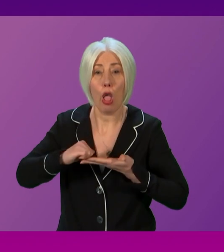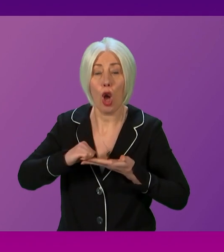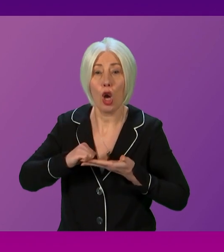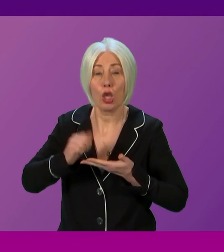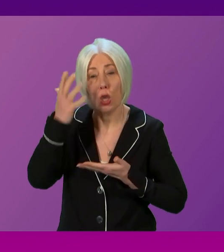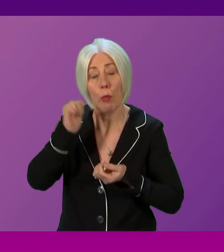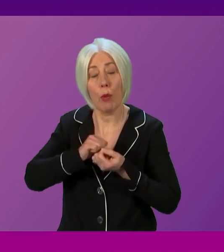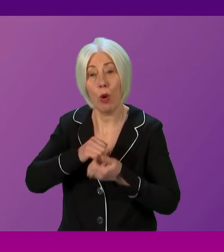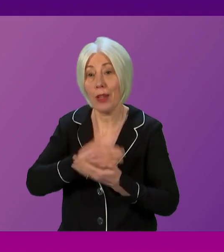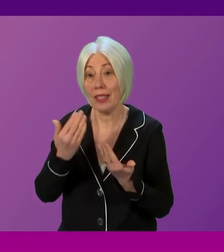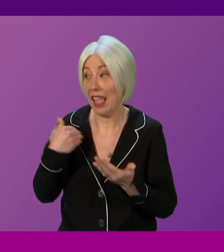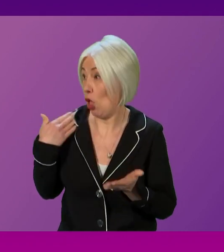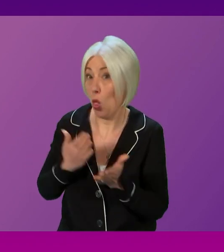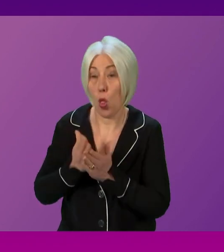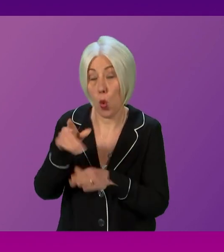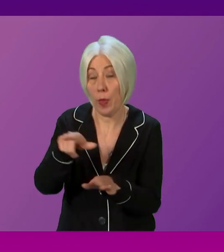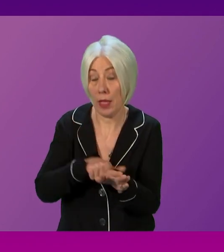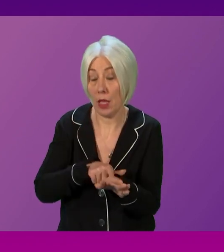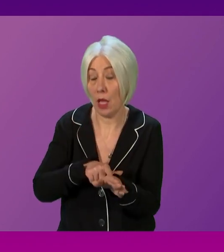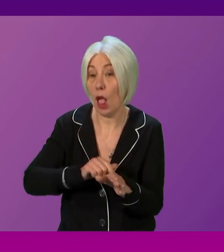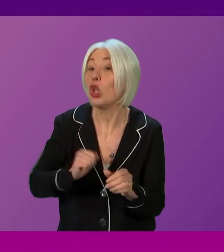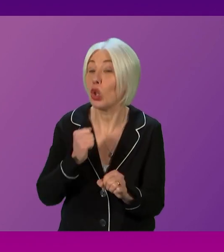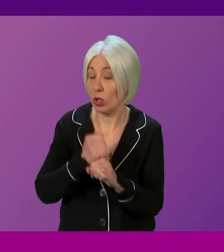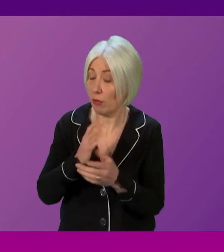Indeed, throughout the year, I am very proud that the Scottish Government strongly supports the